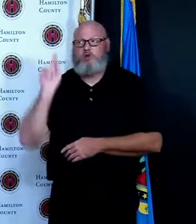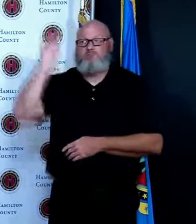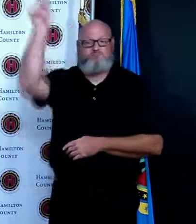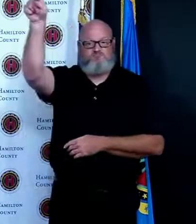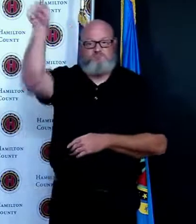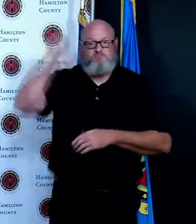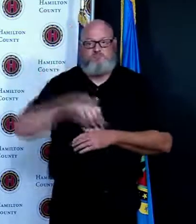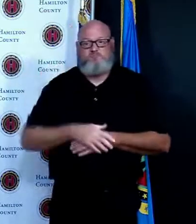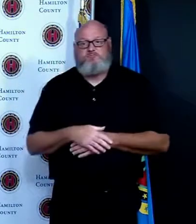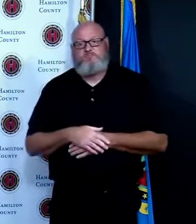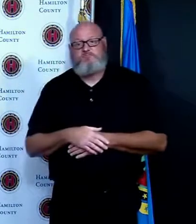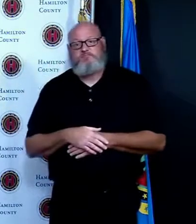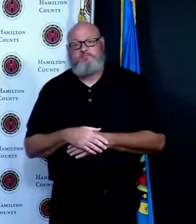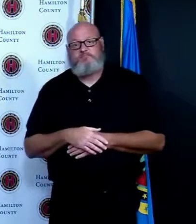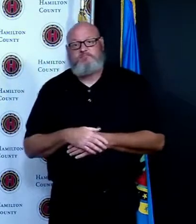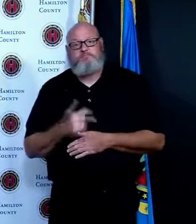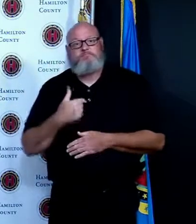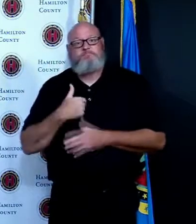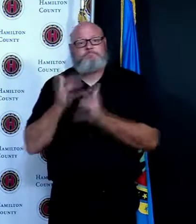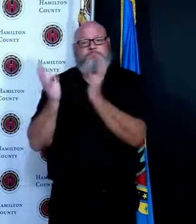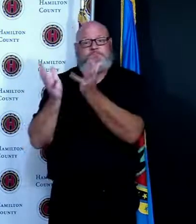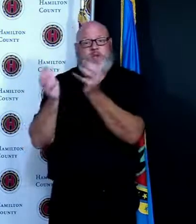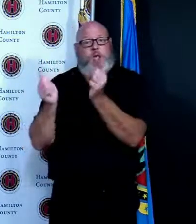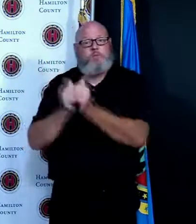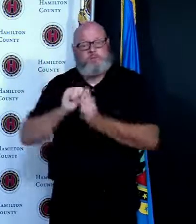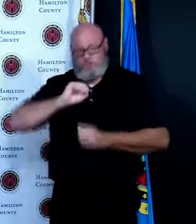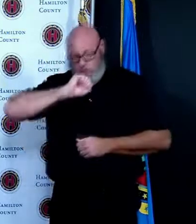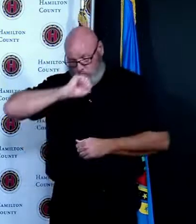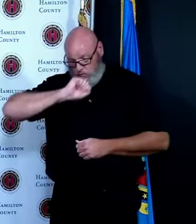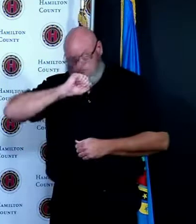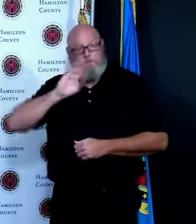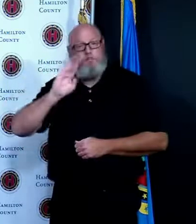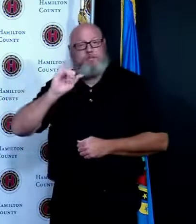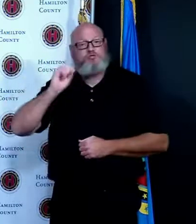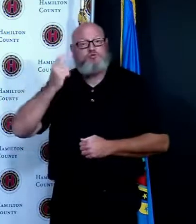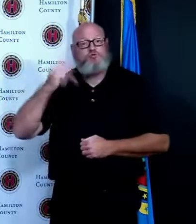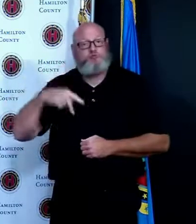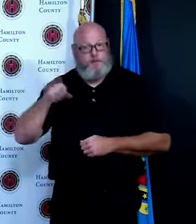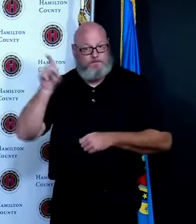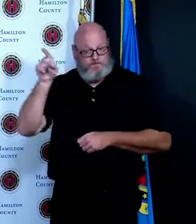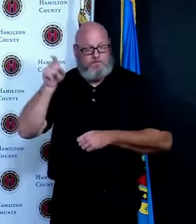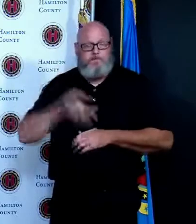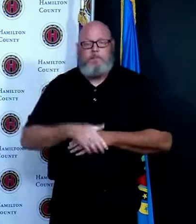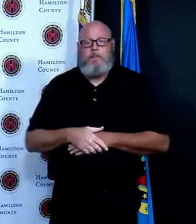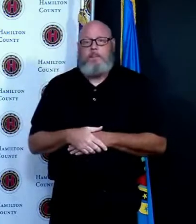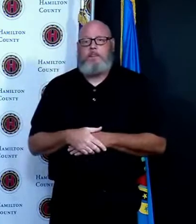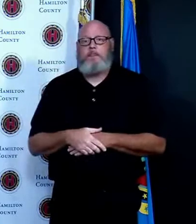the services there were cars lined up there were also walk-up testing there was walk-up testing